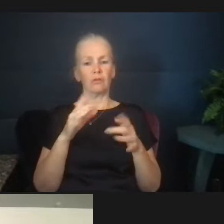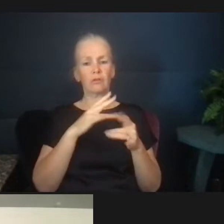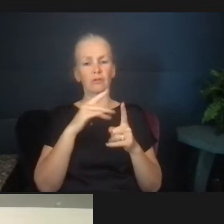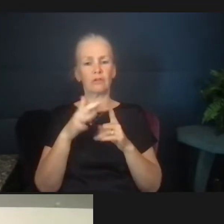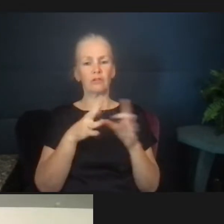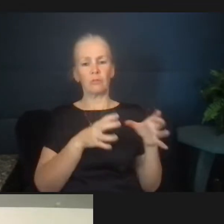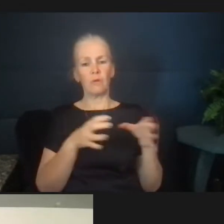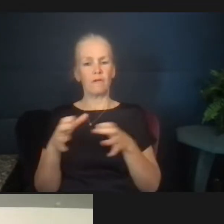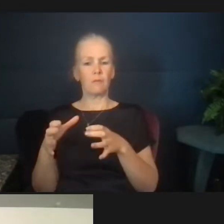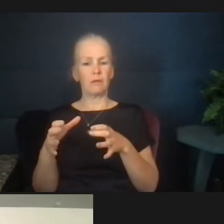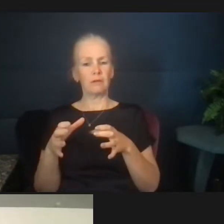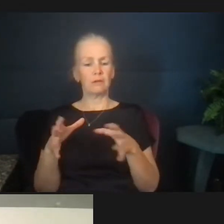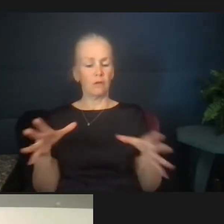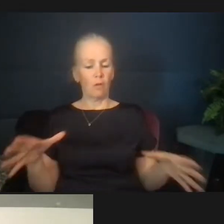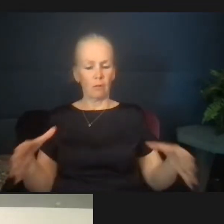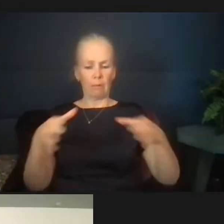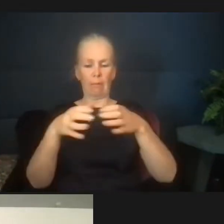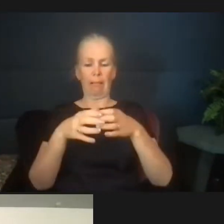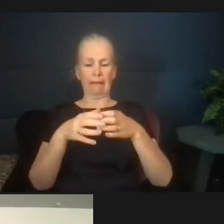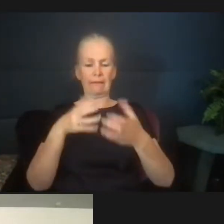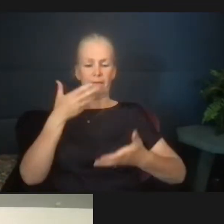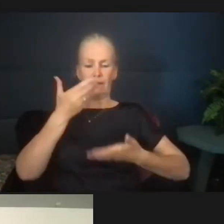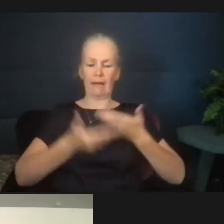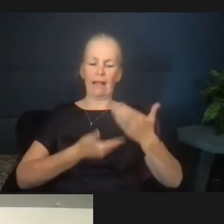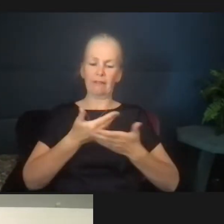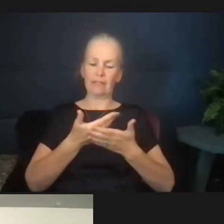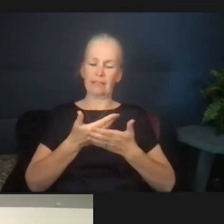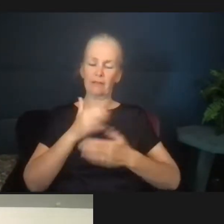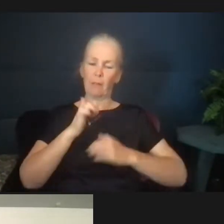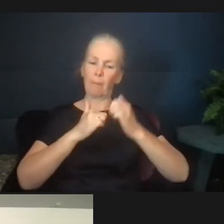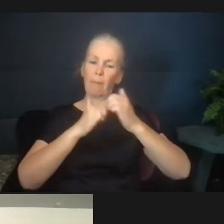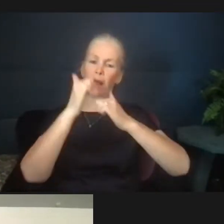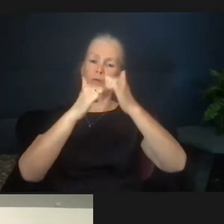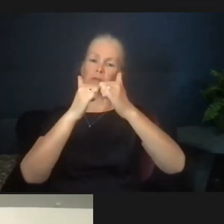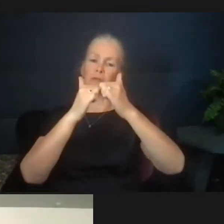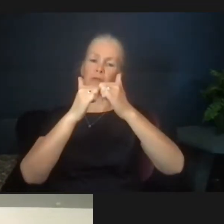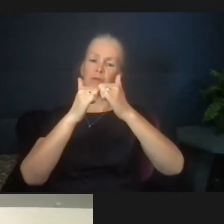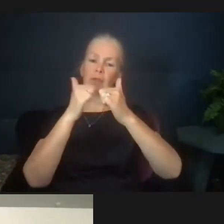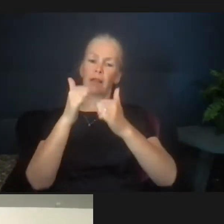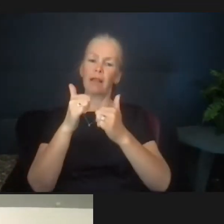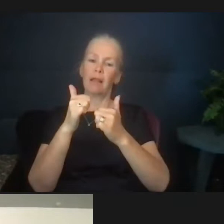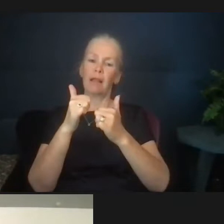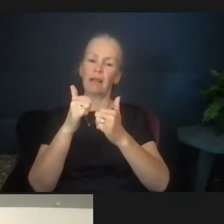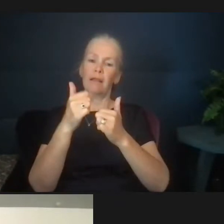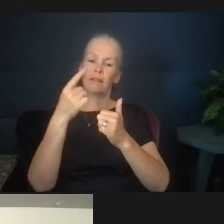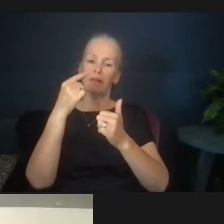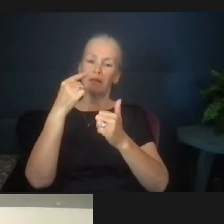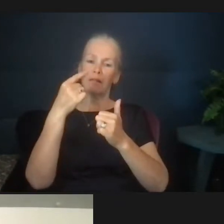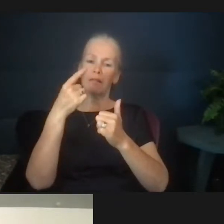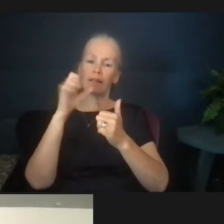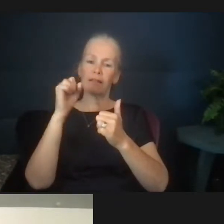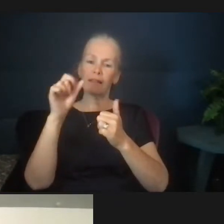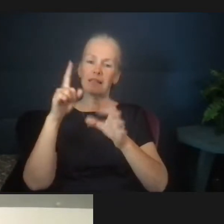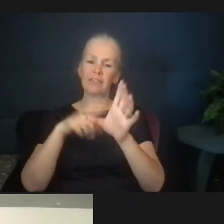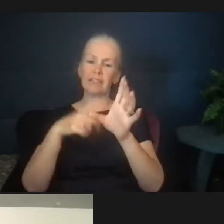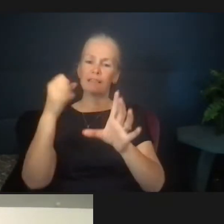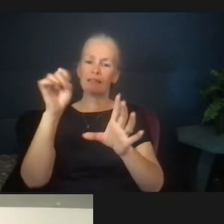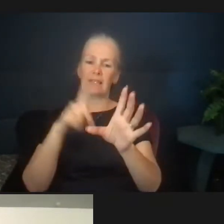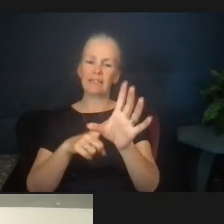And these collective narratives that we built in those decades were various markers of identity